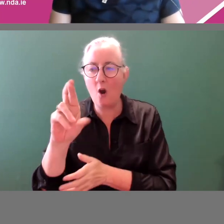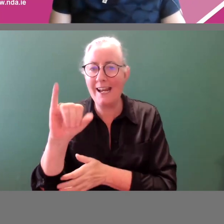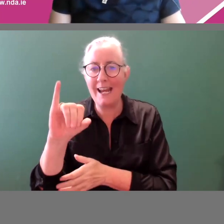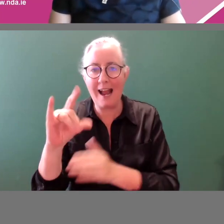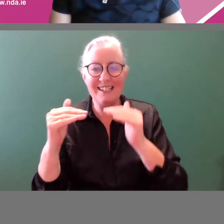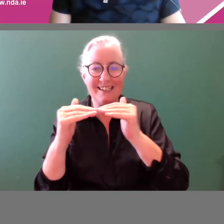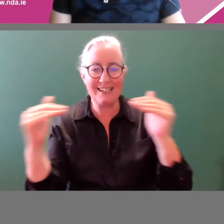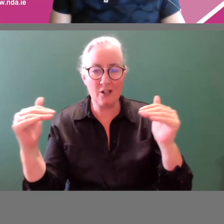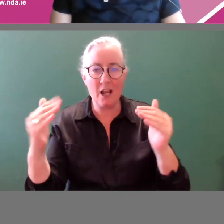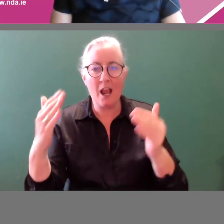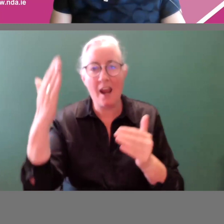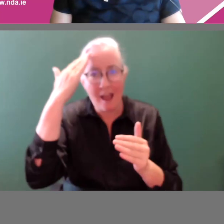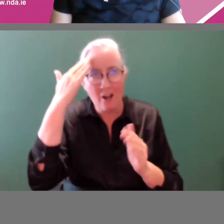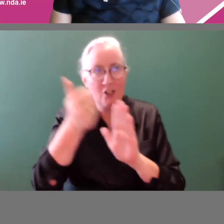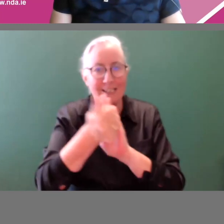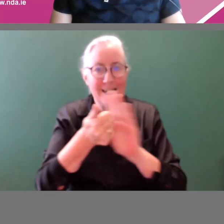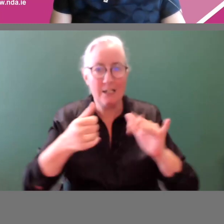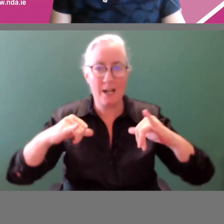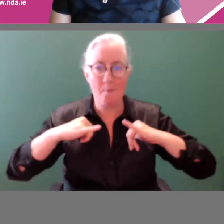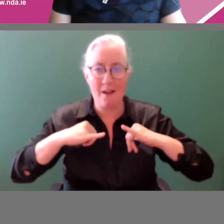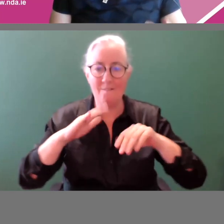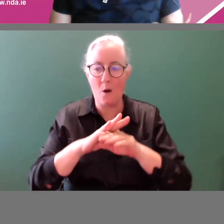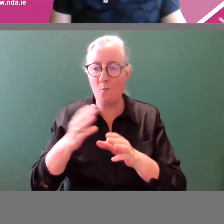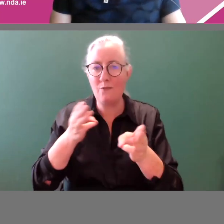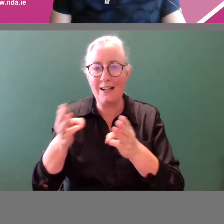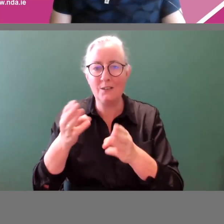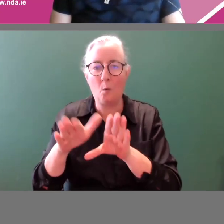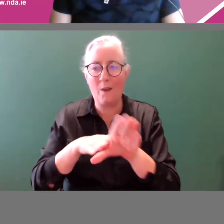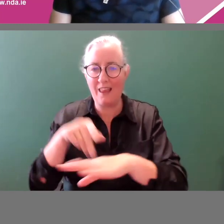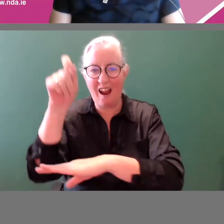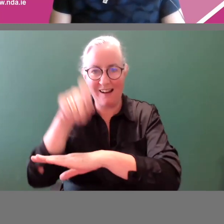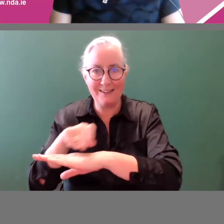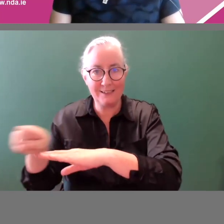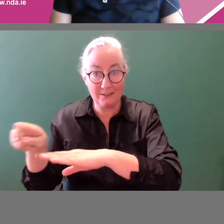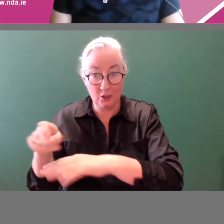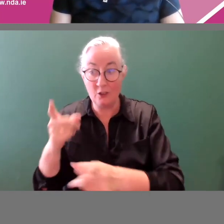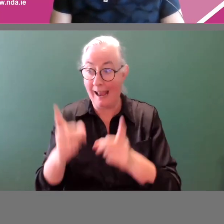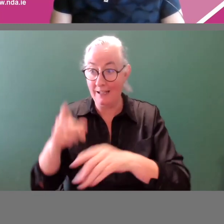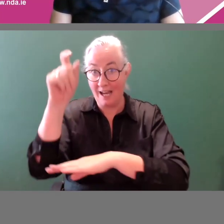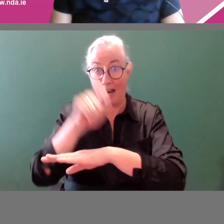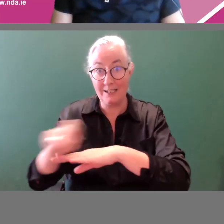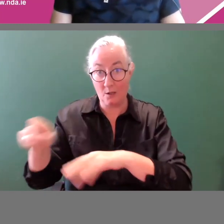knowledge skill and competence in practice as an architect. We need to have an understanding of the